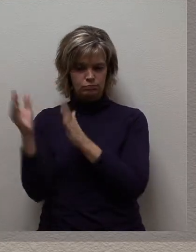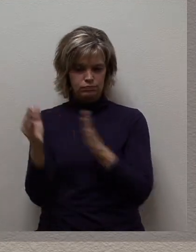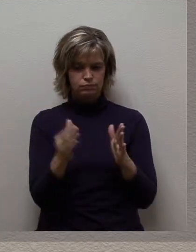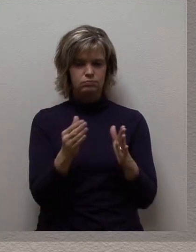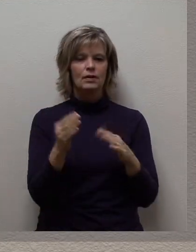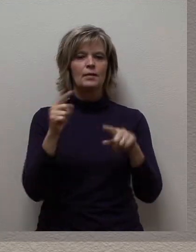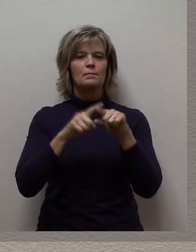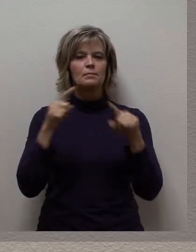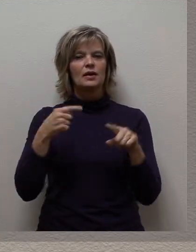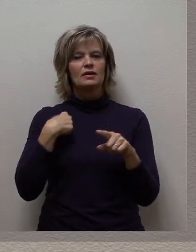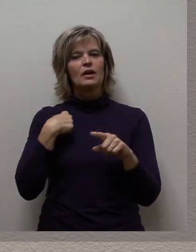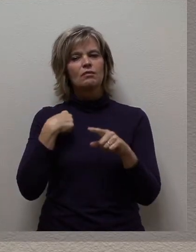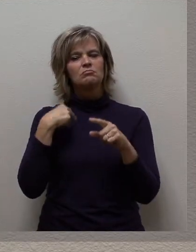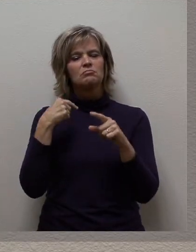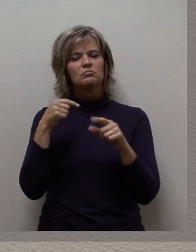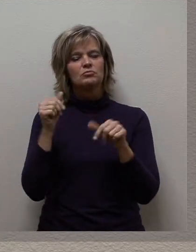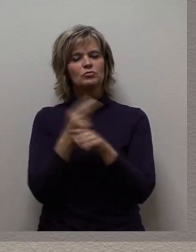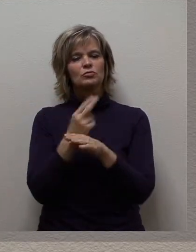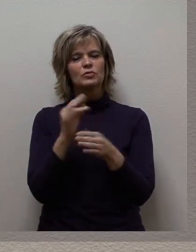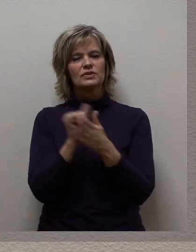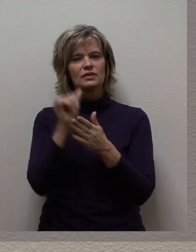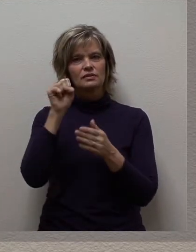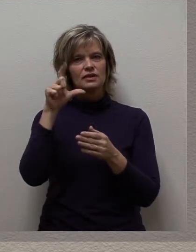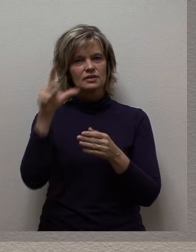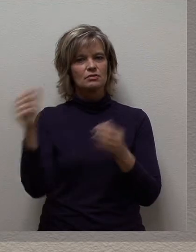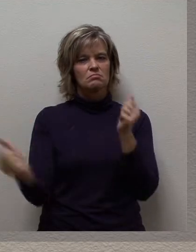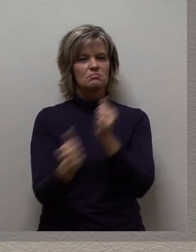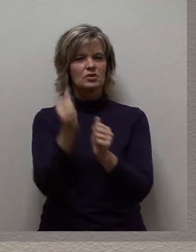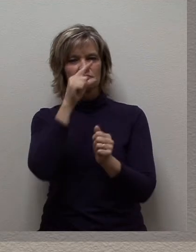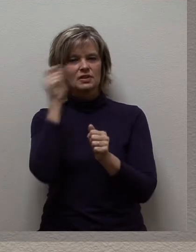But in general, I try to use American Sign Language because that's our general public